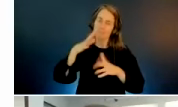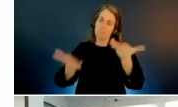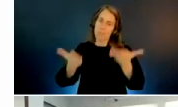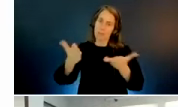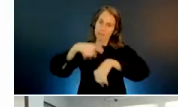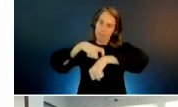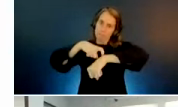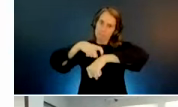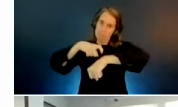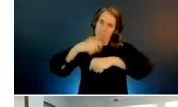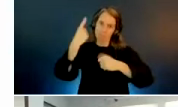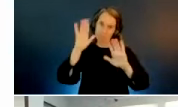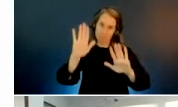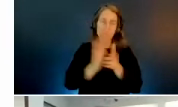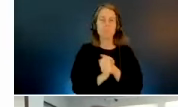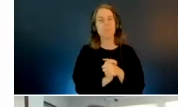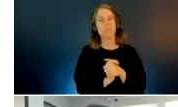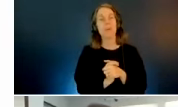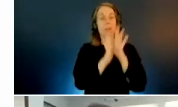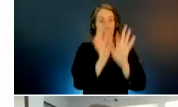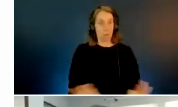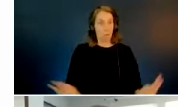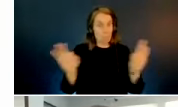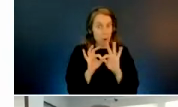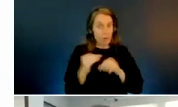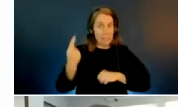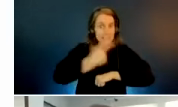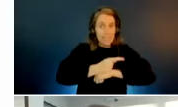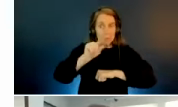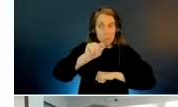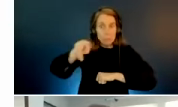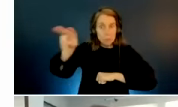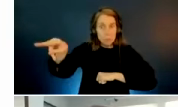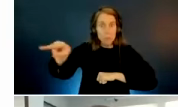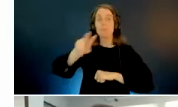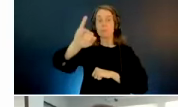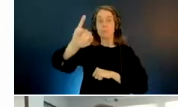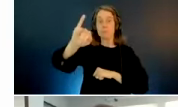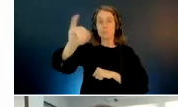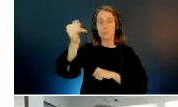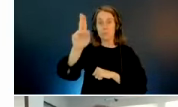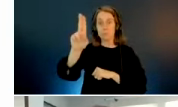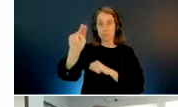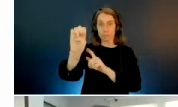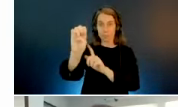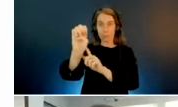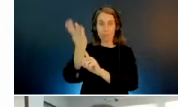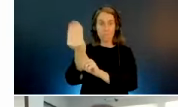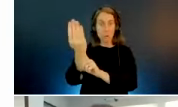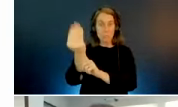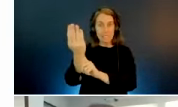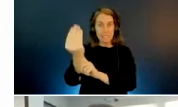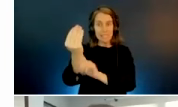these are the biggies um June 14th is the statewide primary um so May 16th that's a Monday